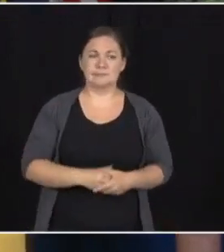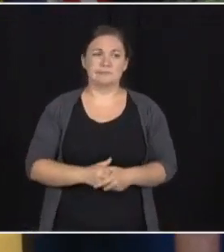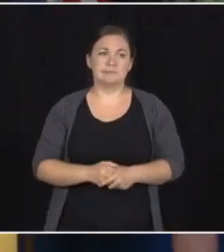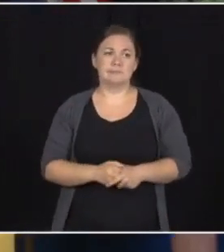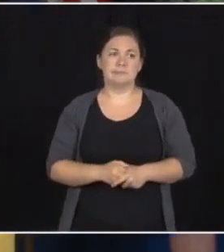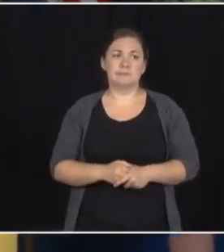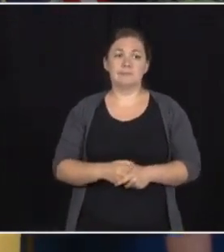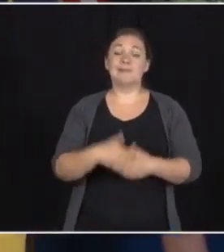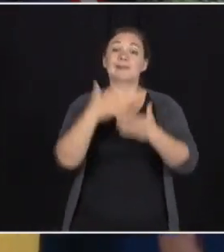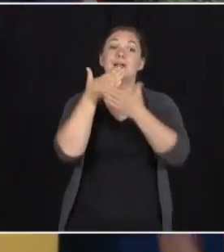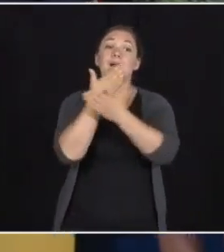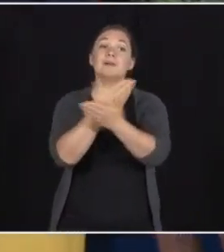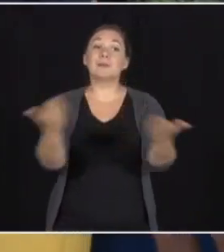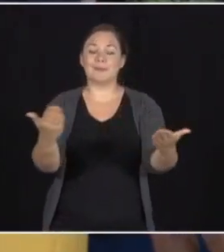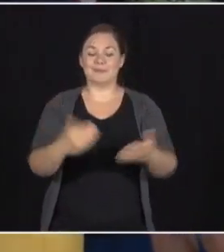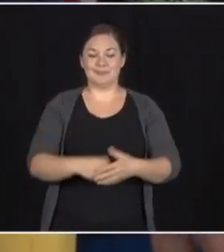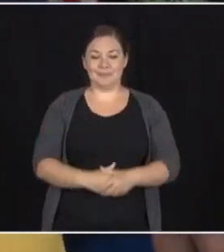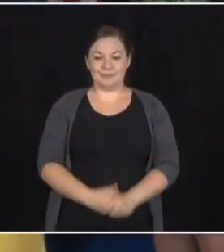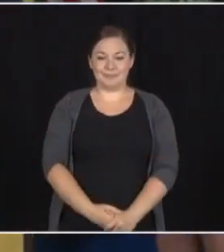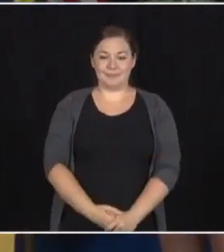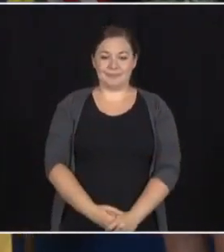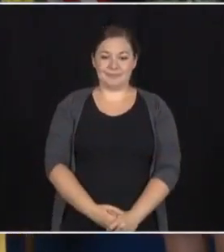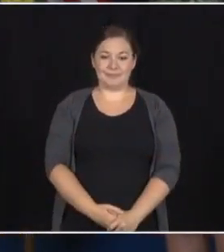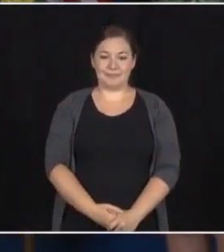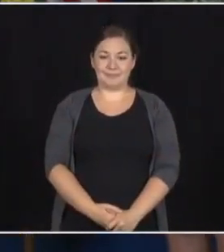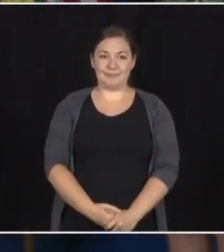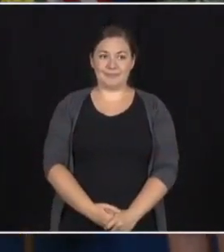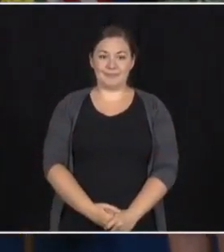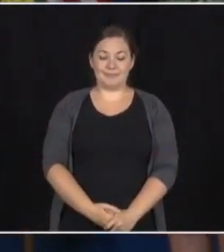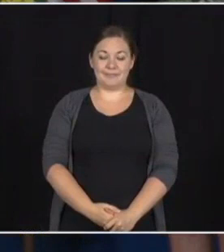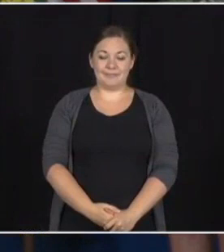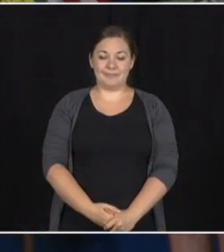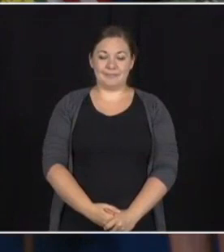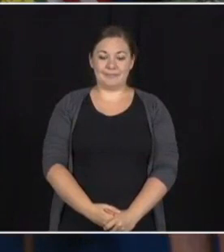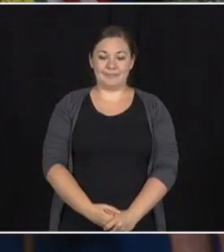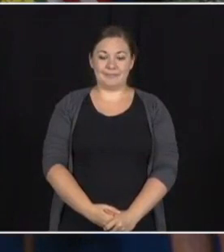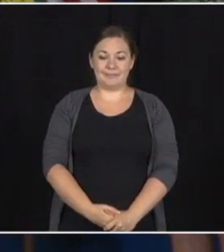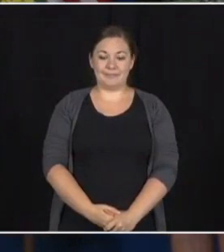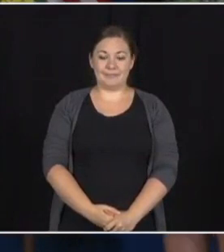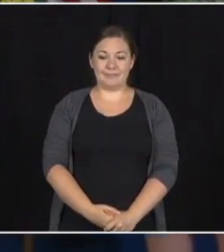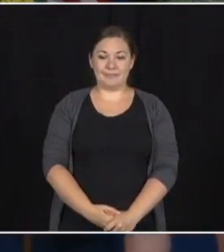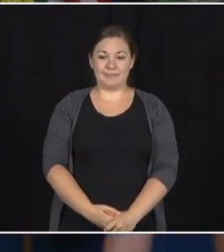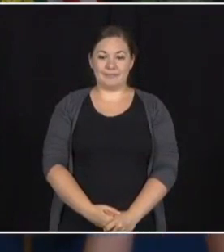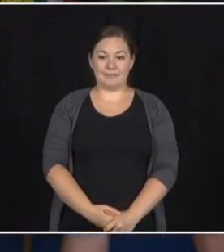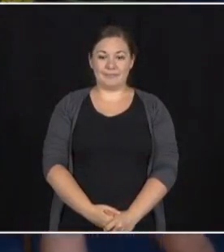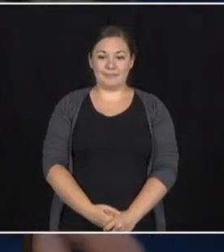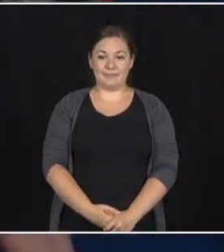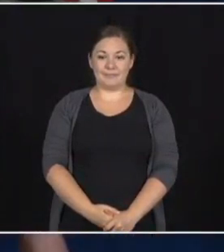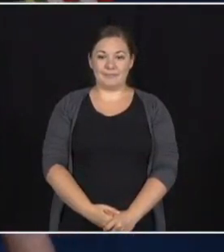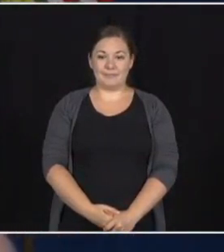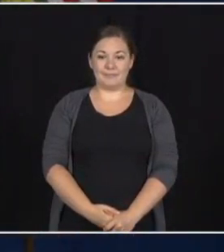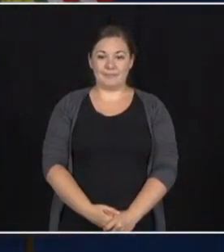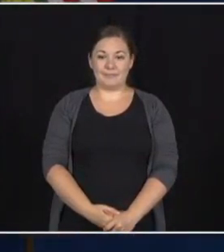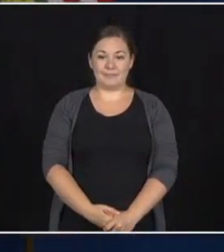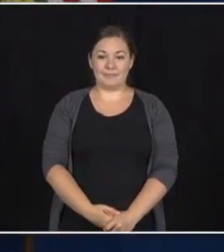So the message to that person pay your rent. Simple. Alright thank you. Thank you everyone.